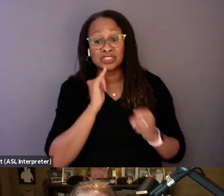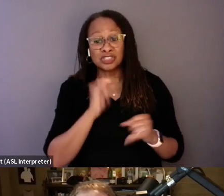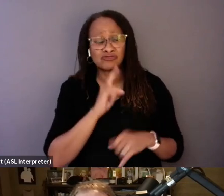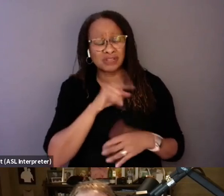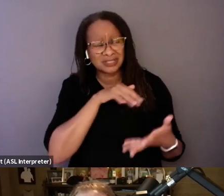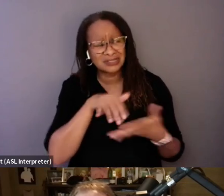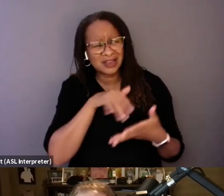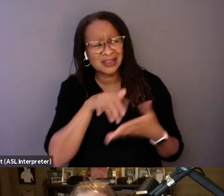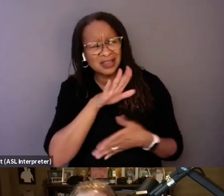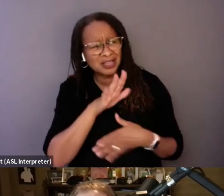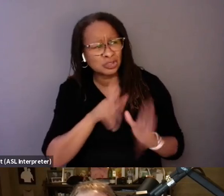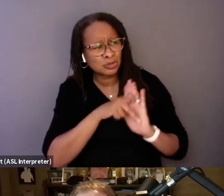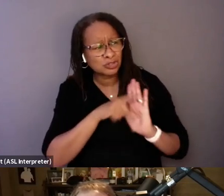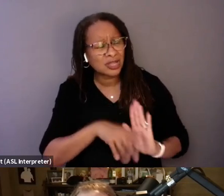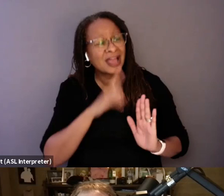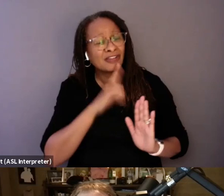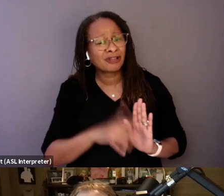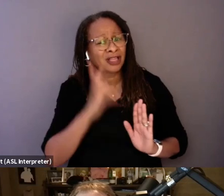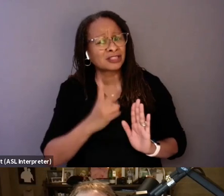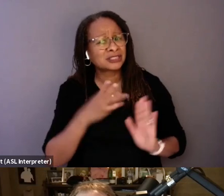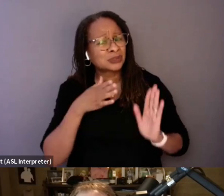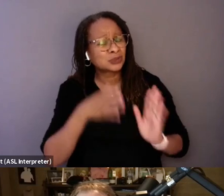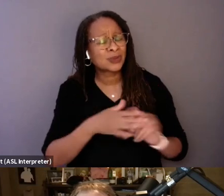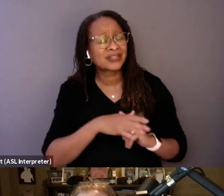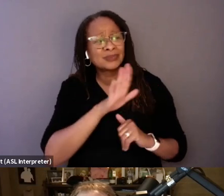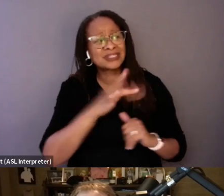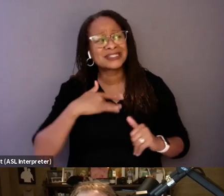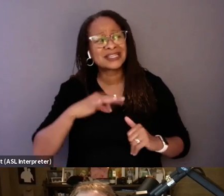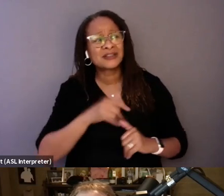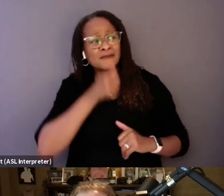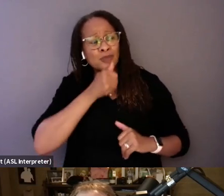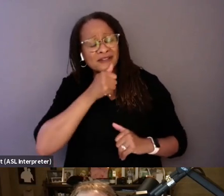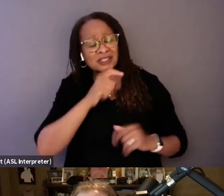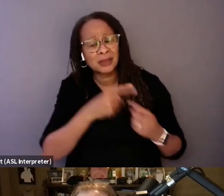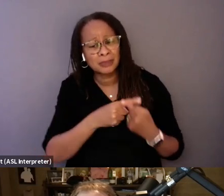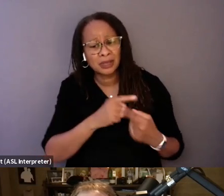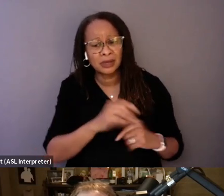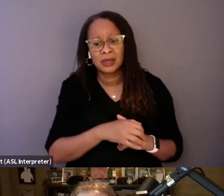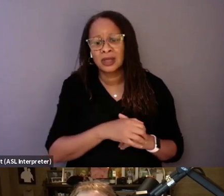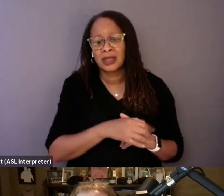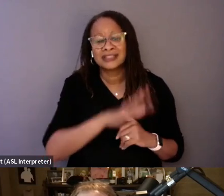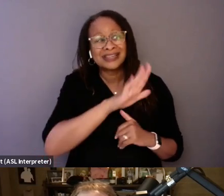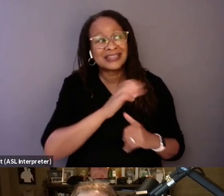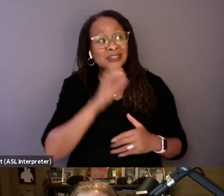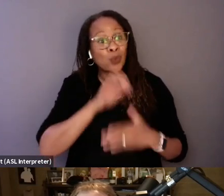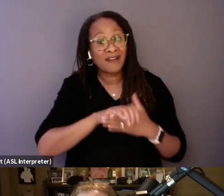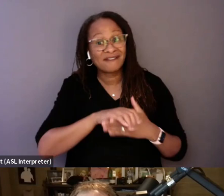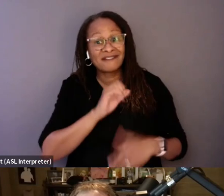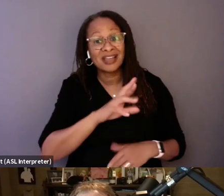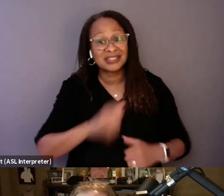and kind of listen to him in a way, in terms of his sense of privacy about his life, because of things Brando had said,